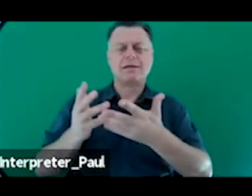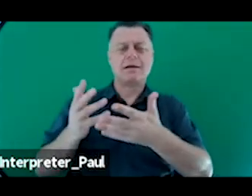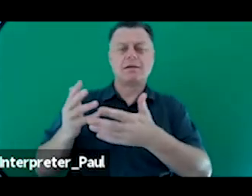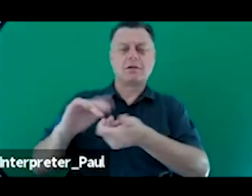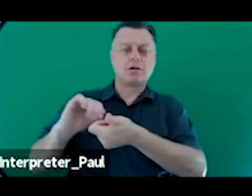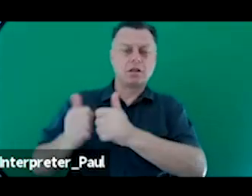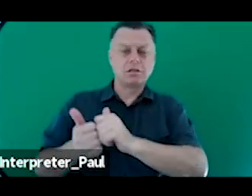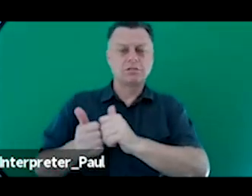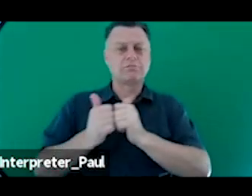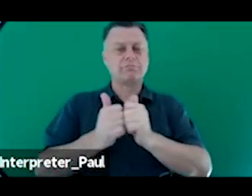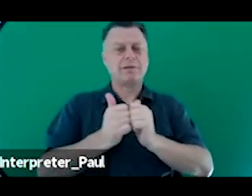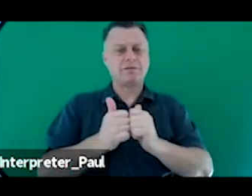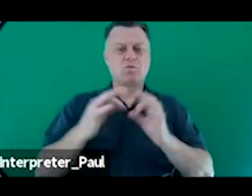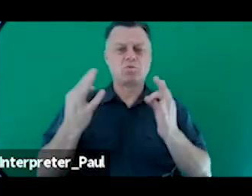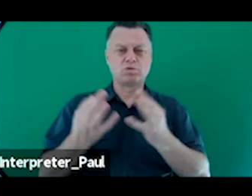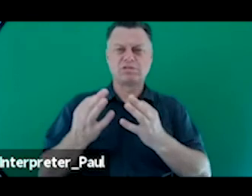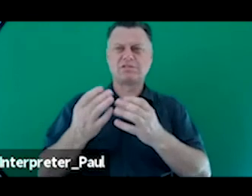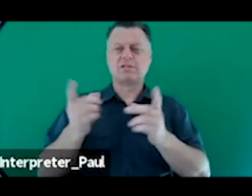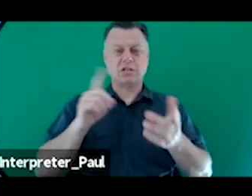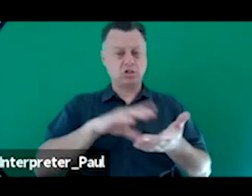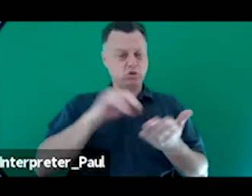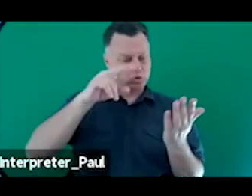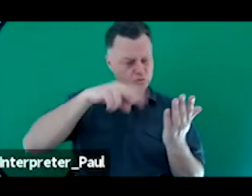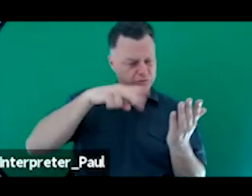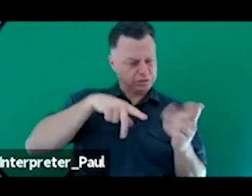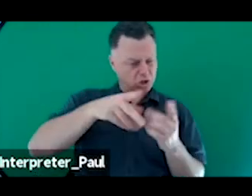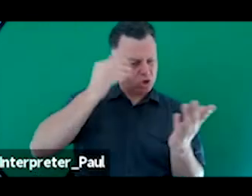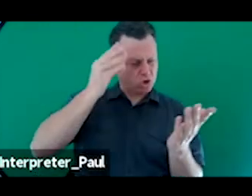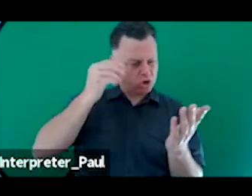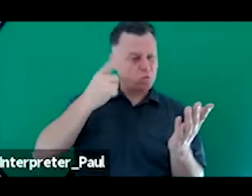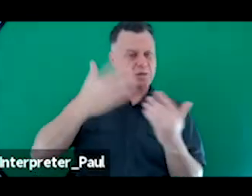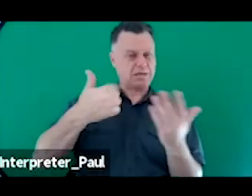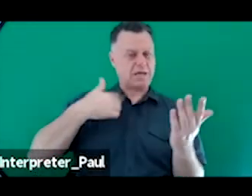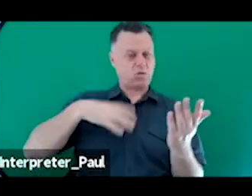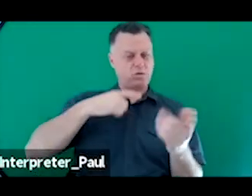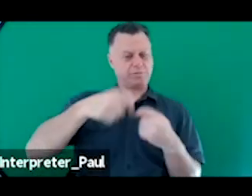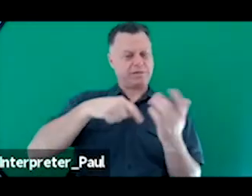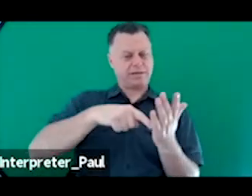actually doing the things that your students are learning how to do as aspiring professionals.